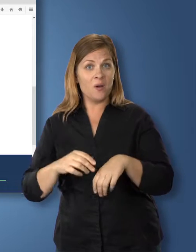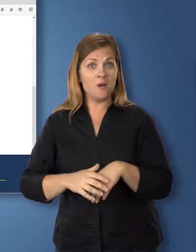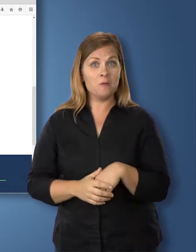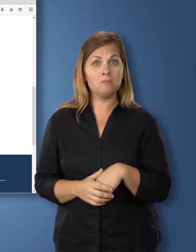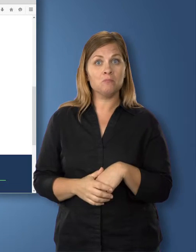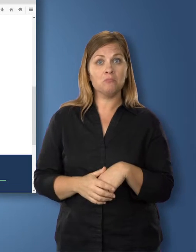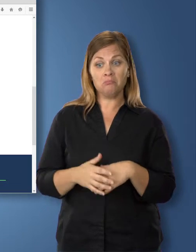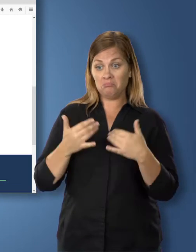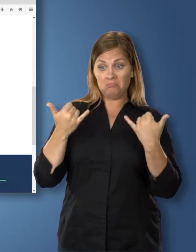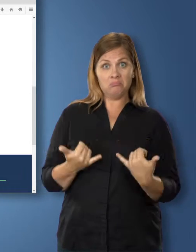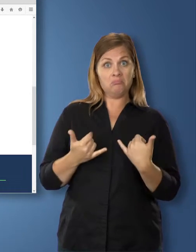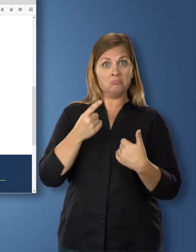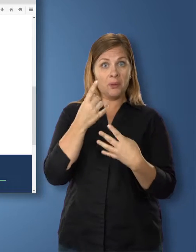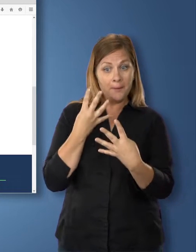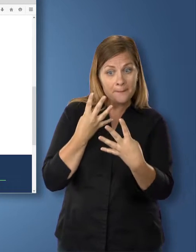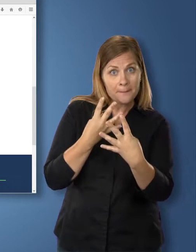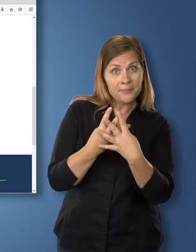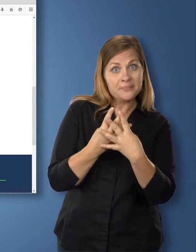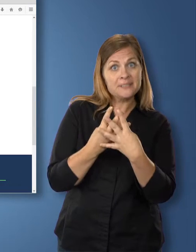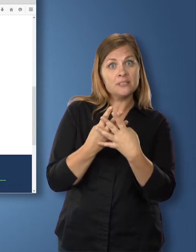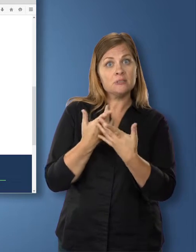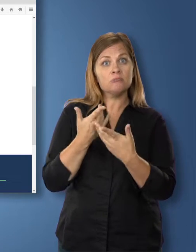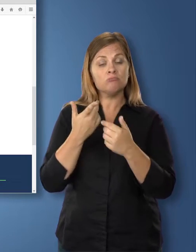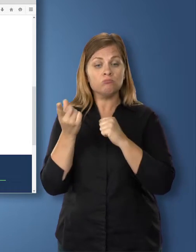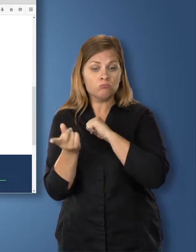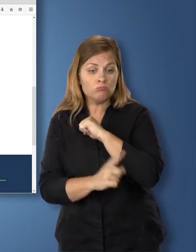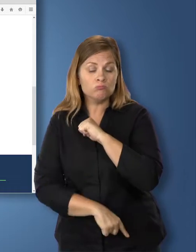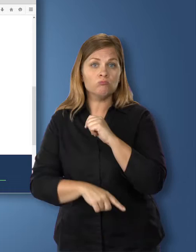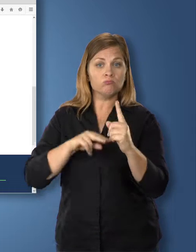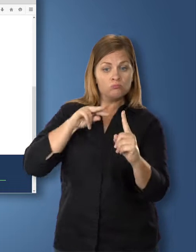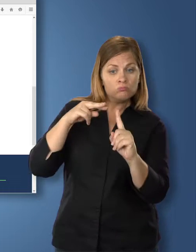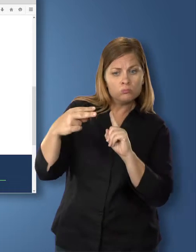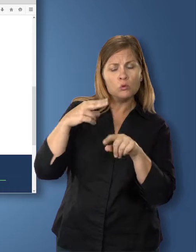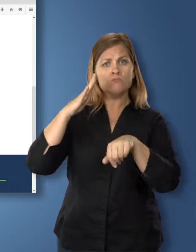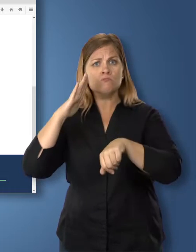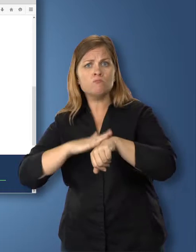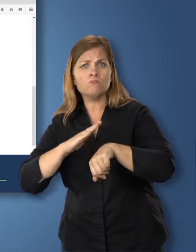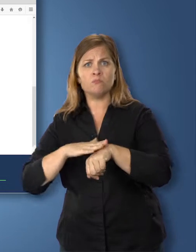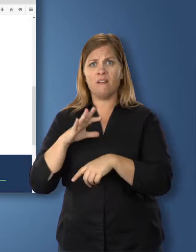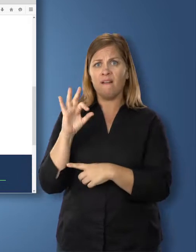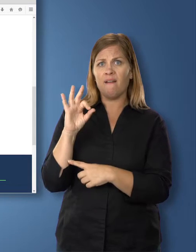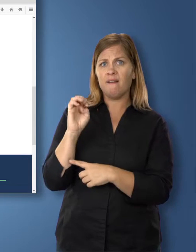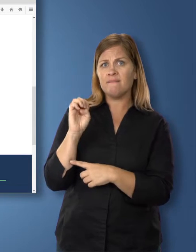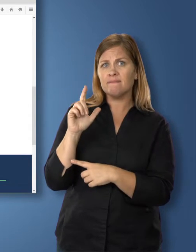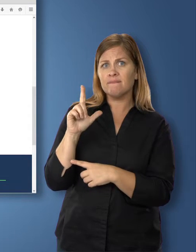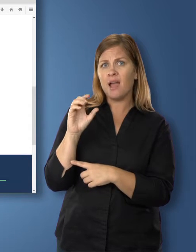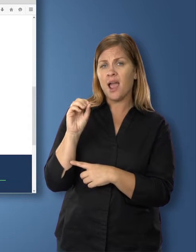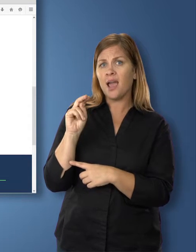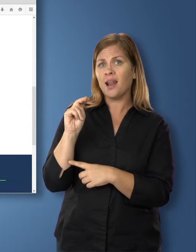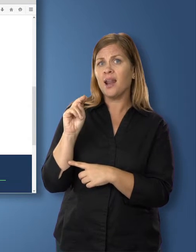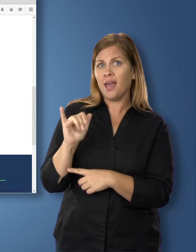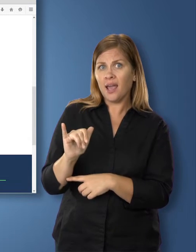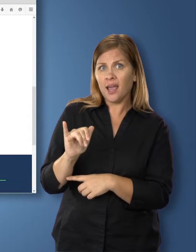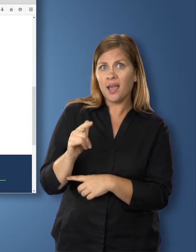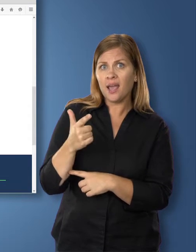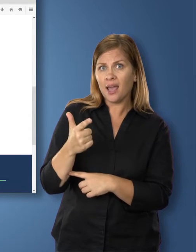Click 'yes' or 'no'. Third it asks "Are you currently incarcerated, on parole or on probation